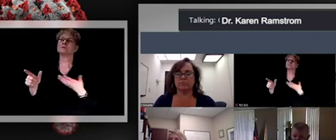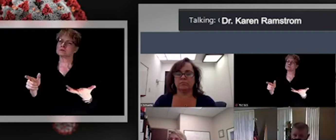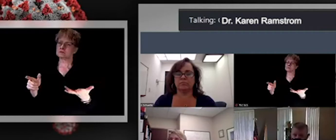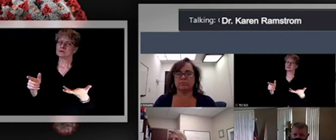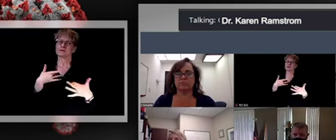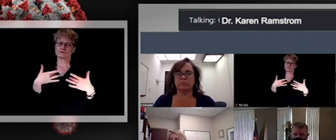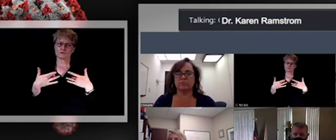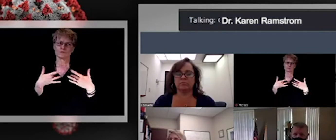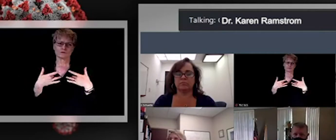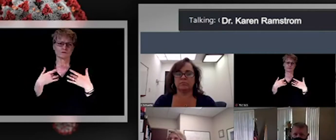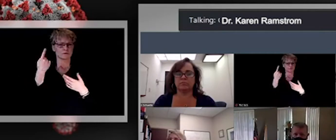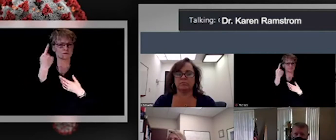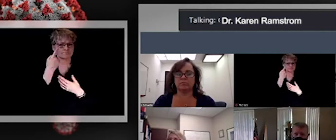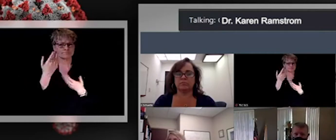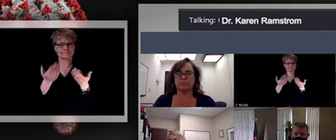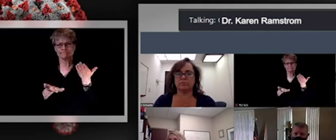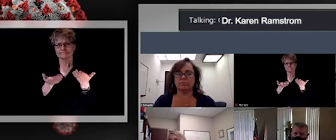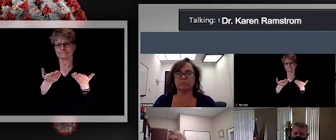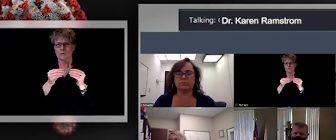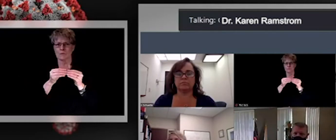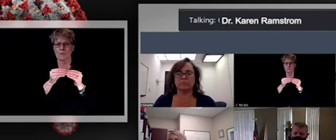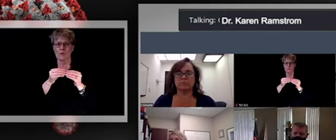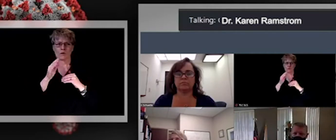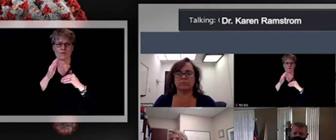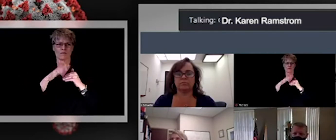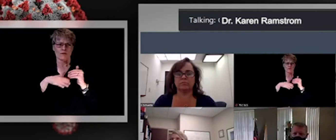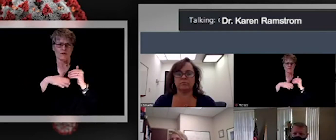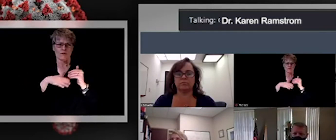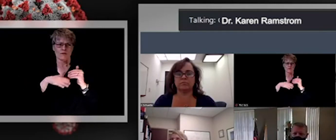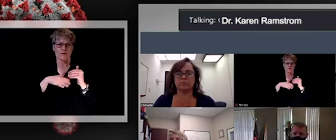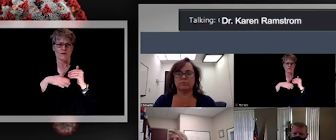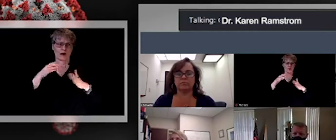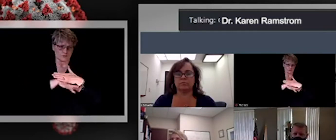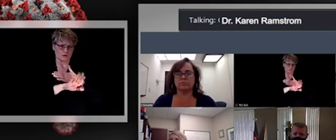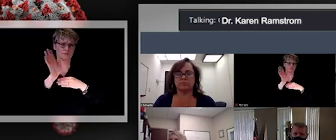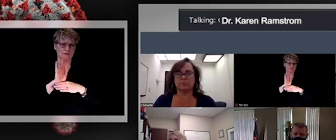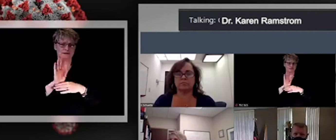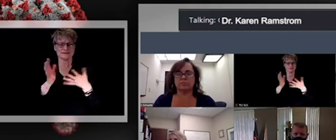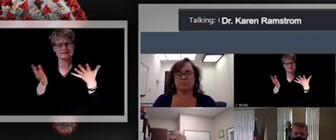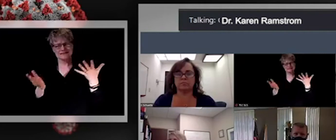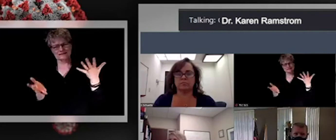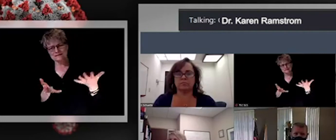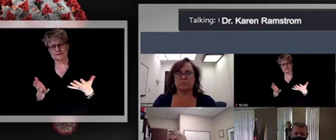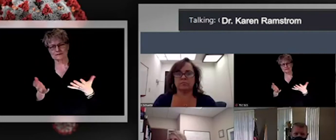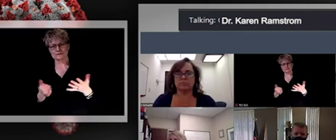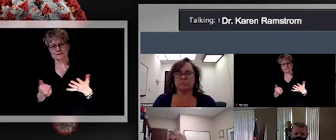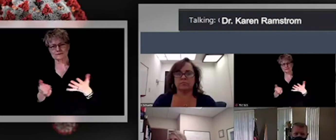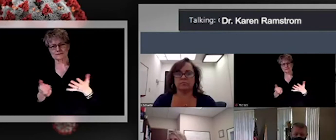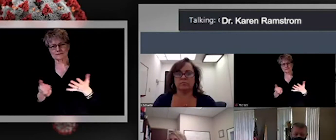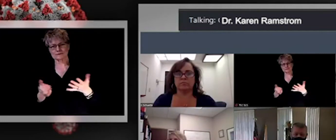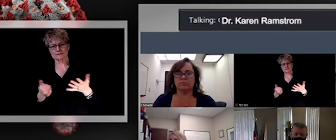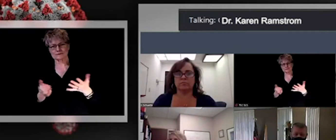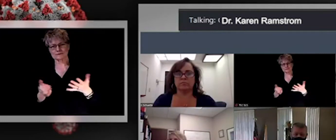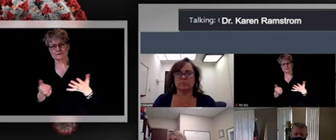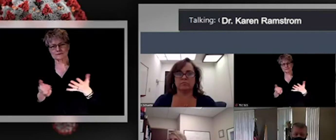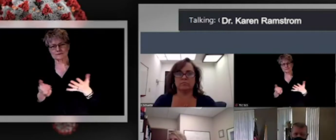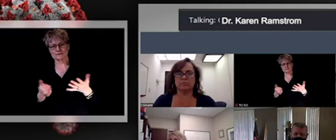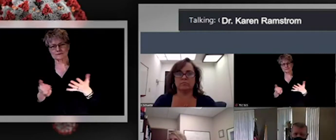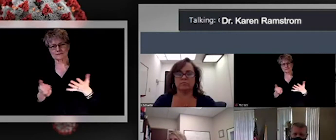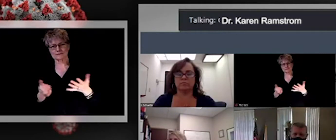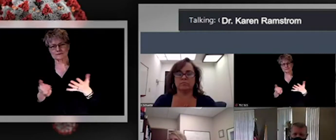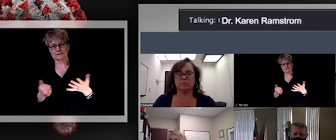their business. So, sort of still in the works, but at this point I think that we rely on